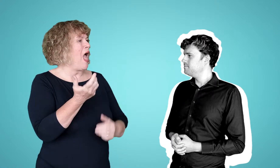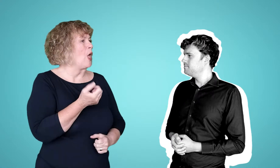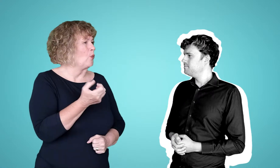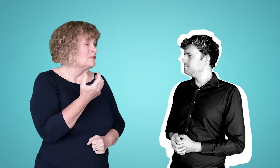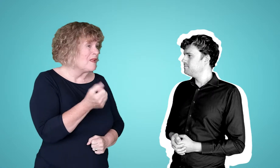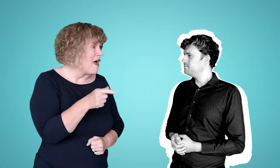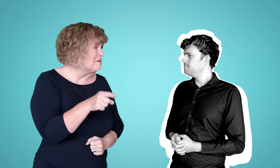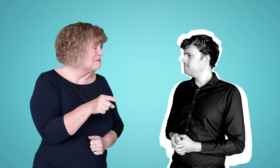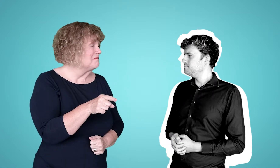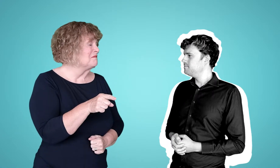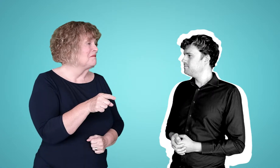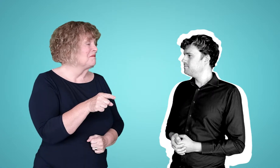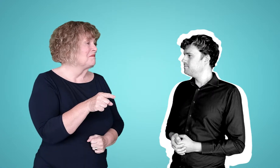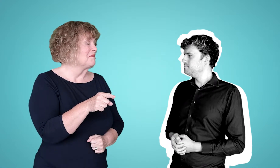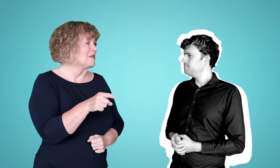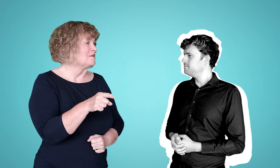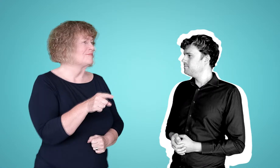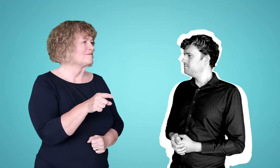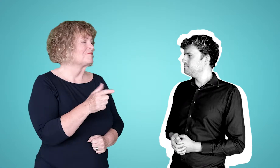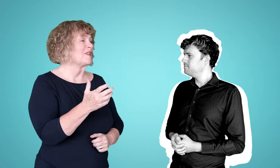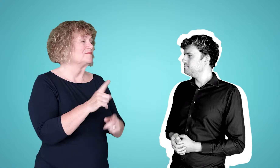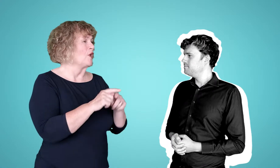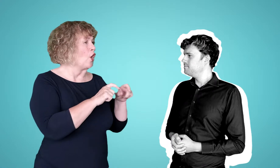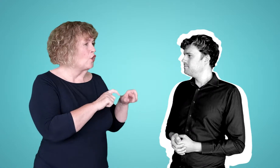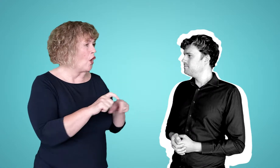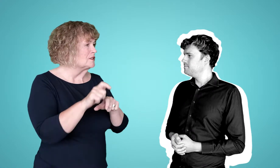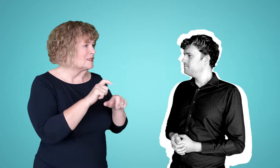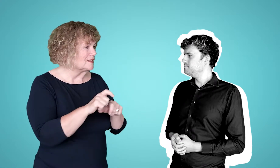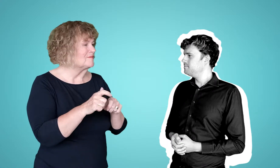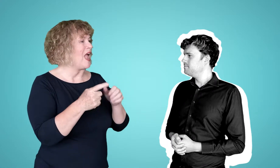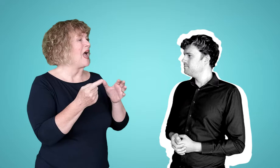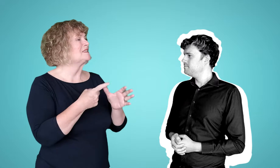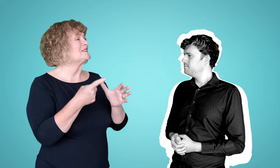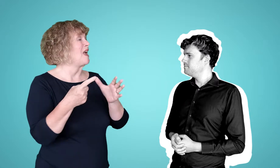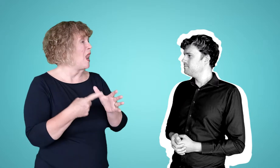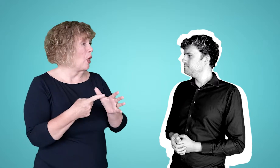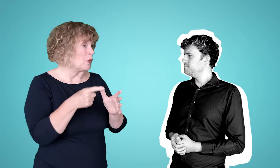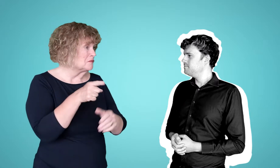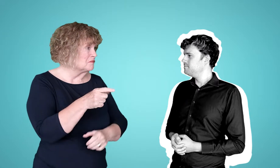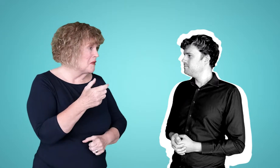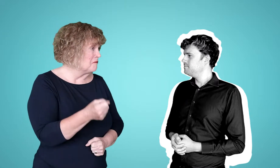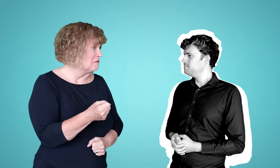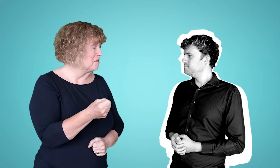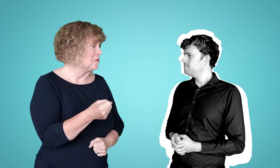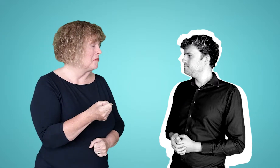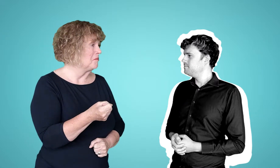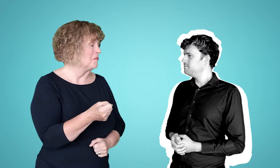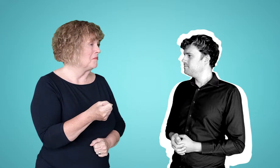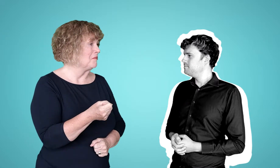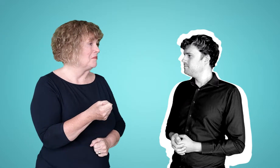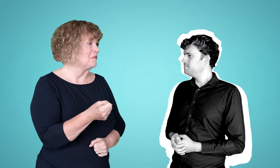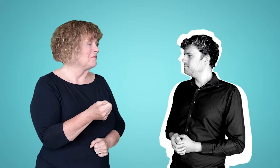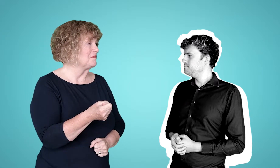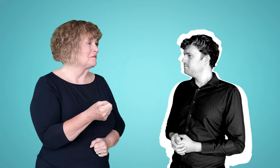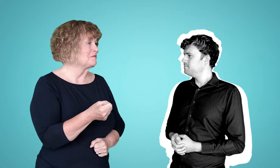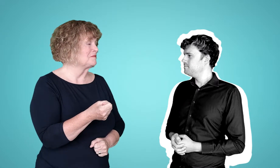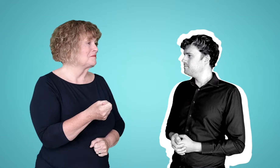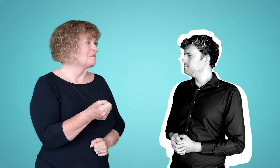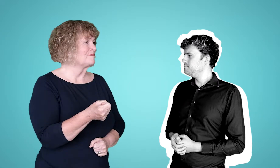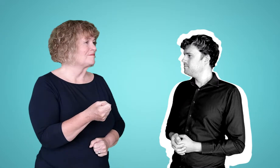Attendance Allowance, Constant Attendance Allowance.